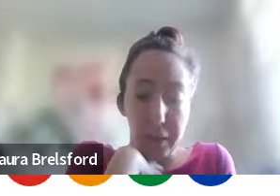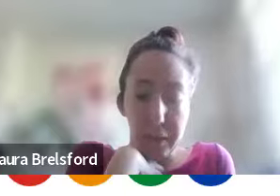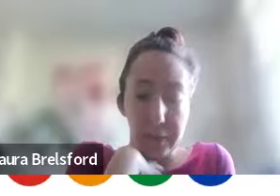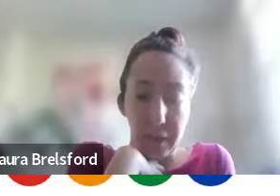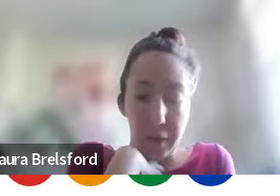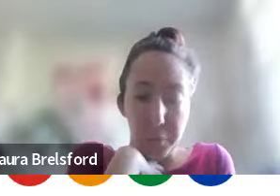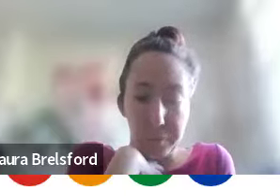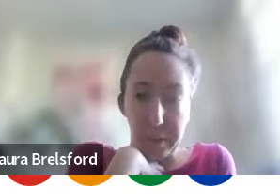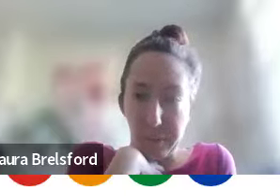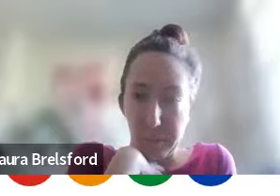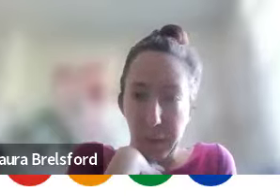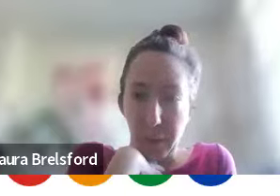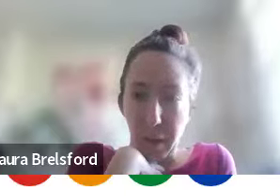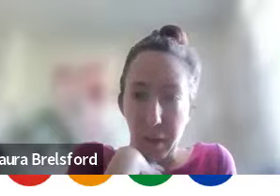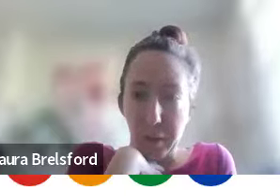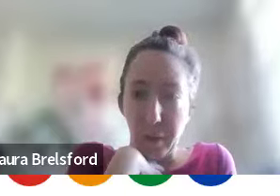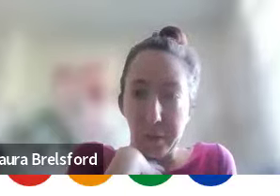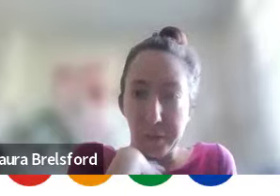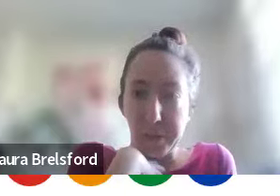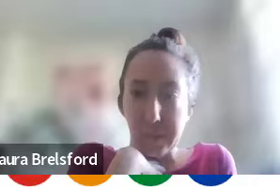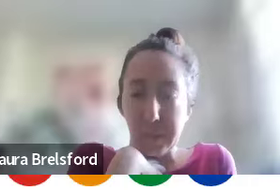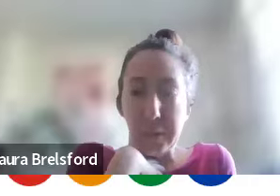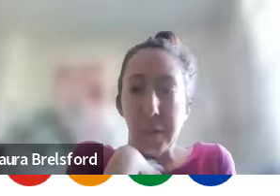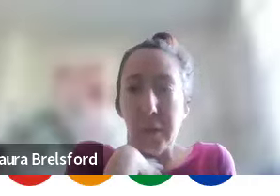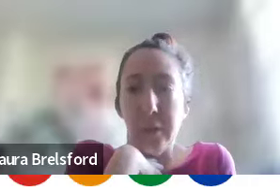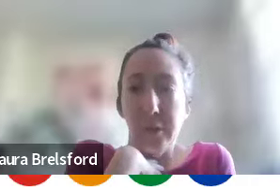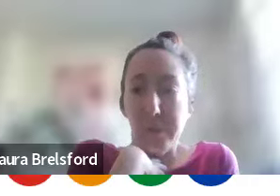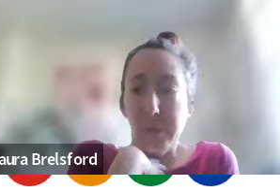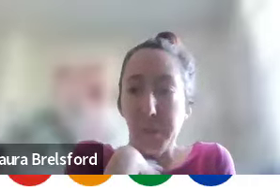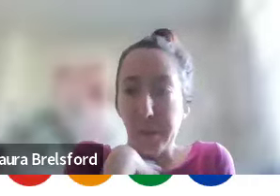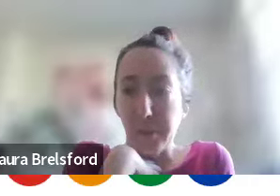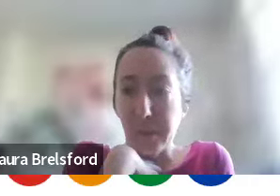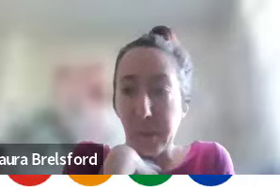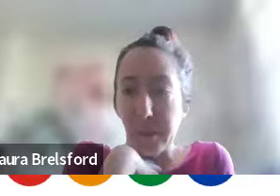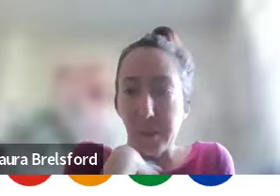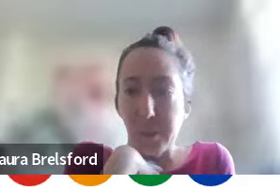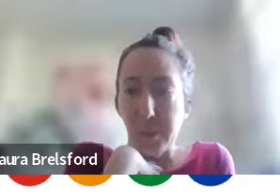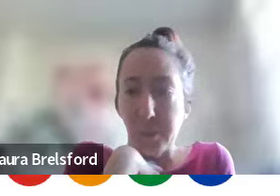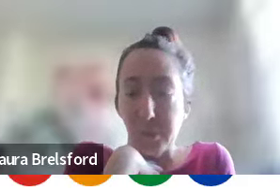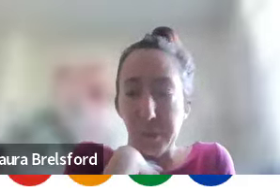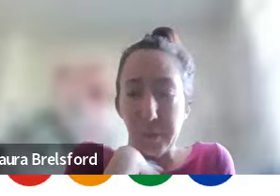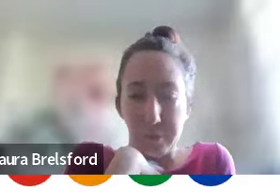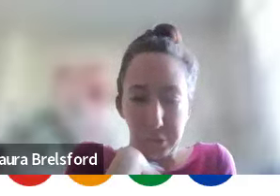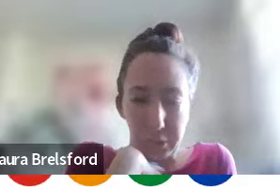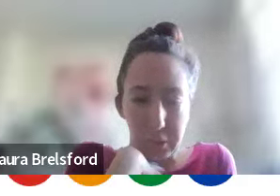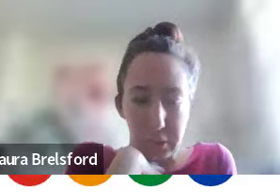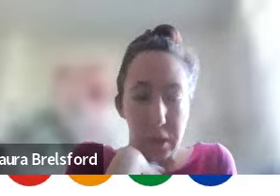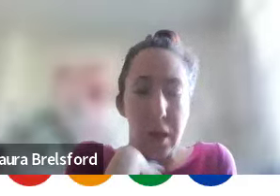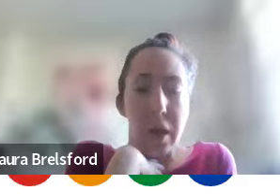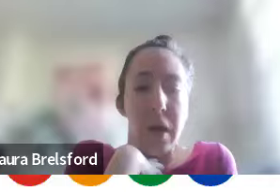YES, TO SOME DEGREE, WE ABSOLUTELY LOOK AND PROVIDE